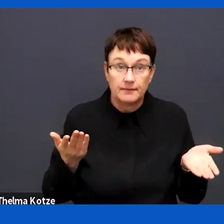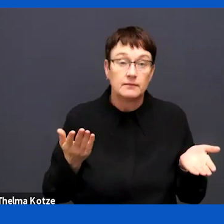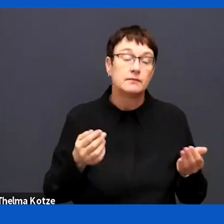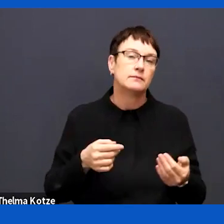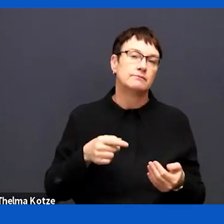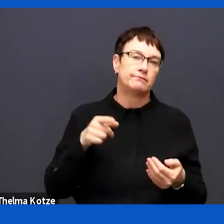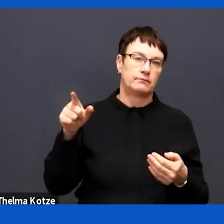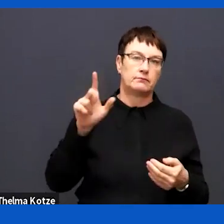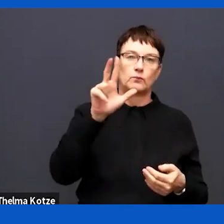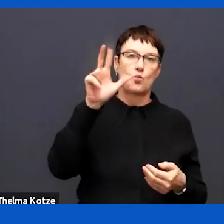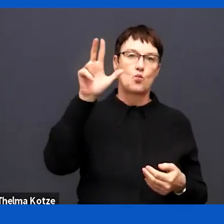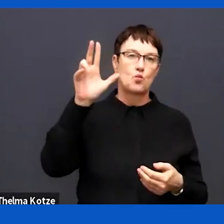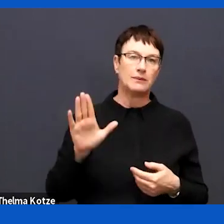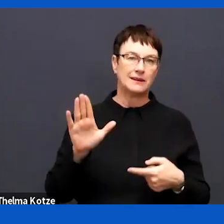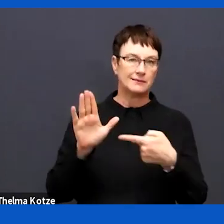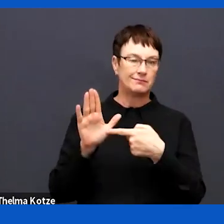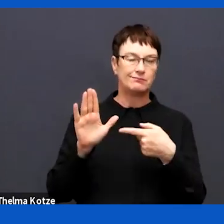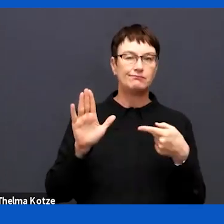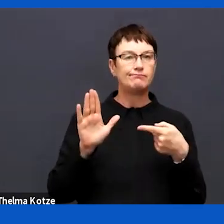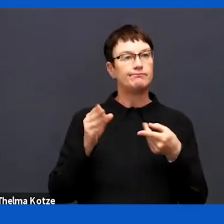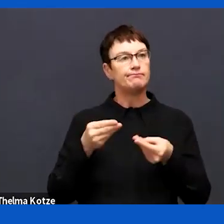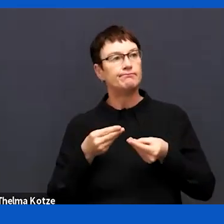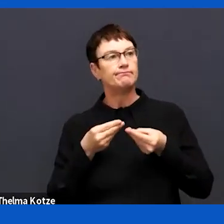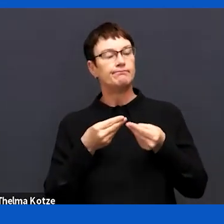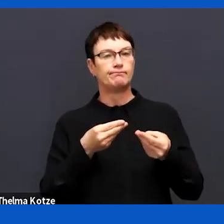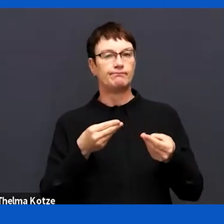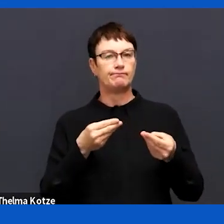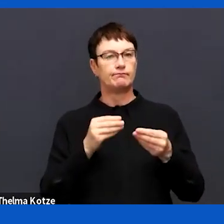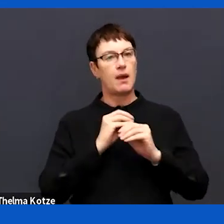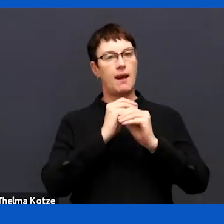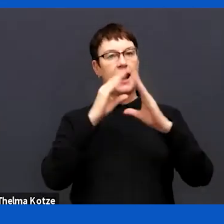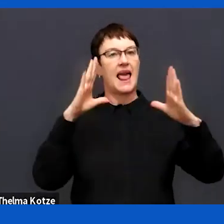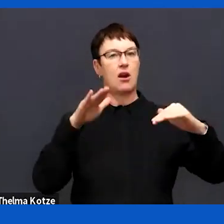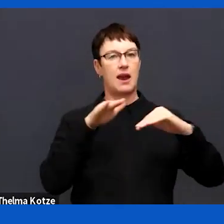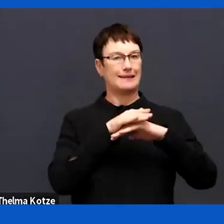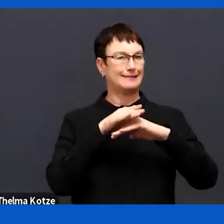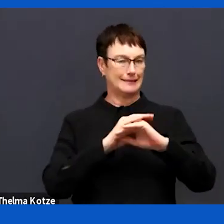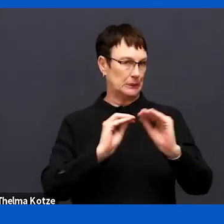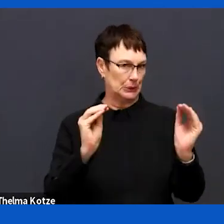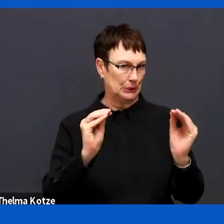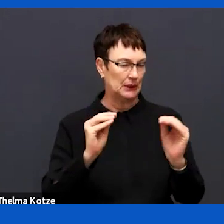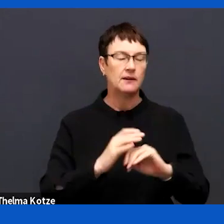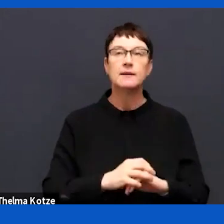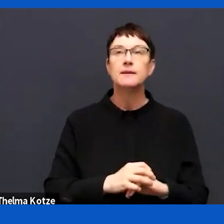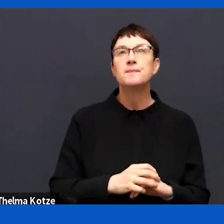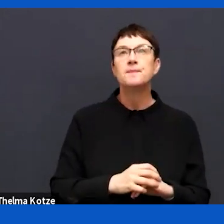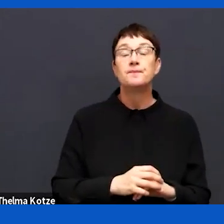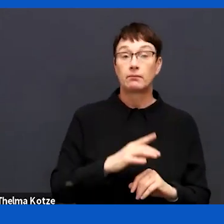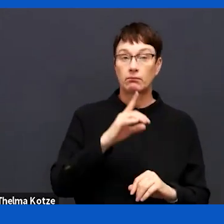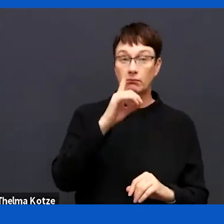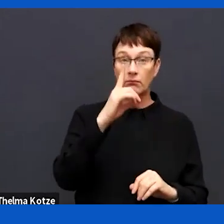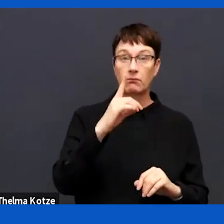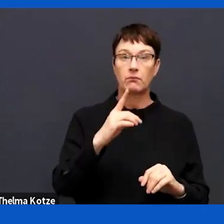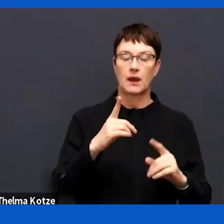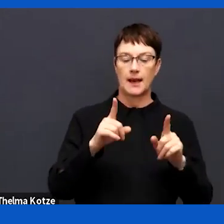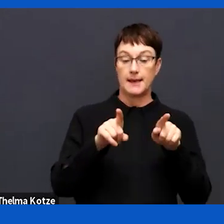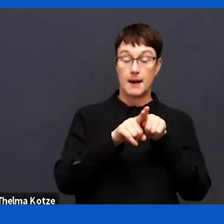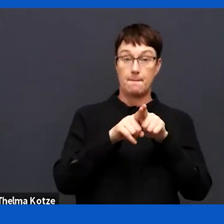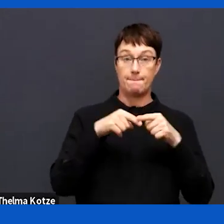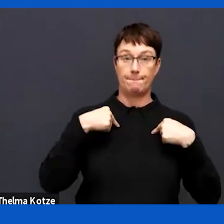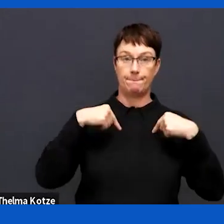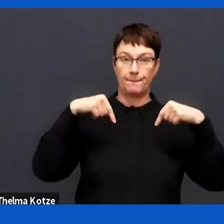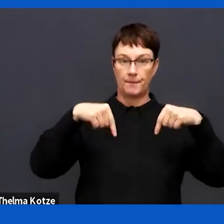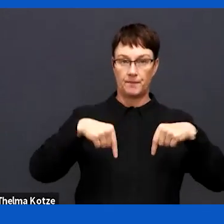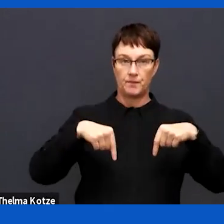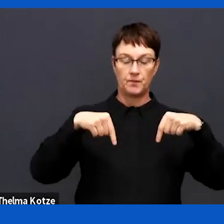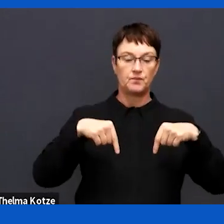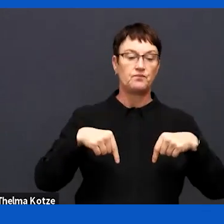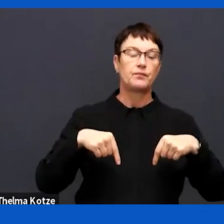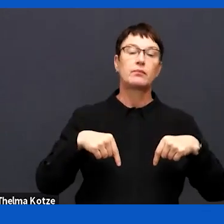provide. And a critical example is where in the European company decided to use an overlay for